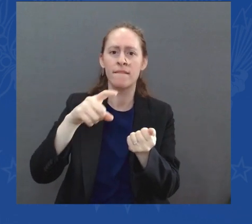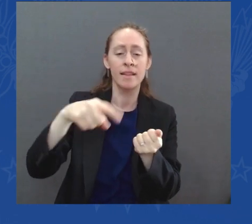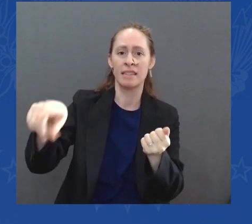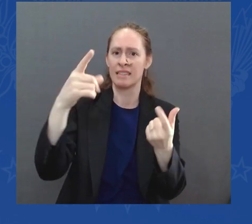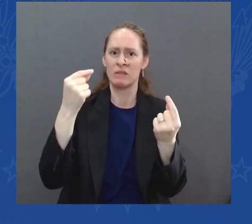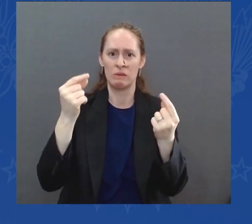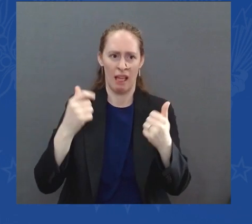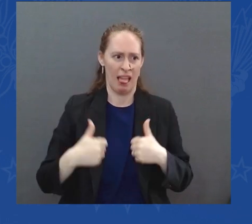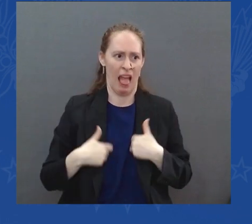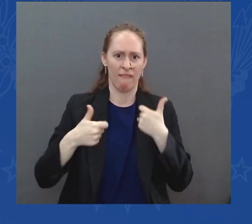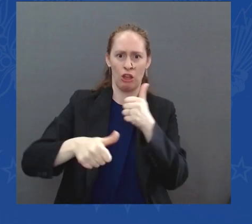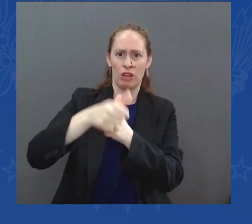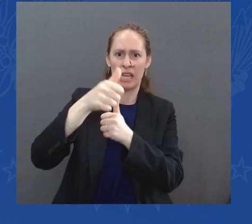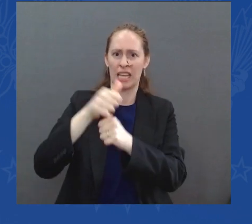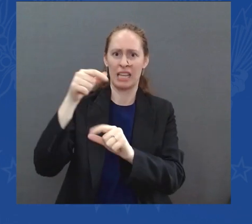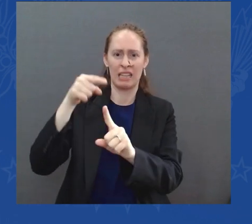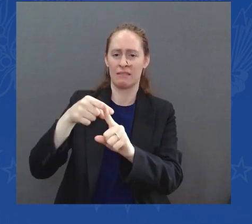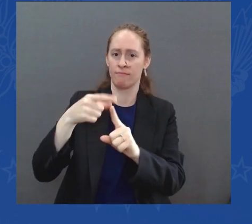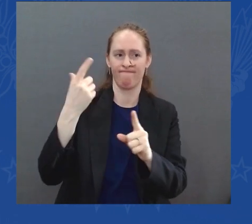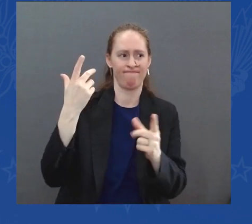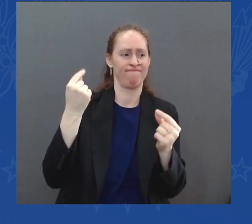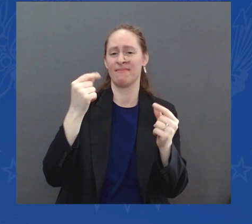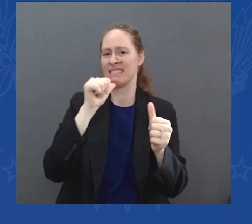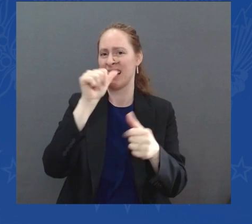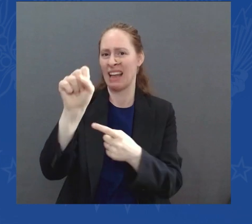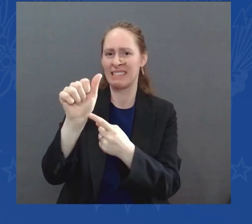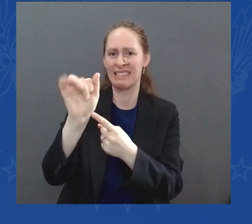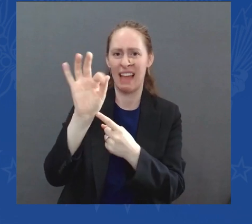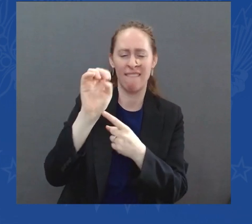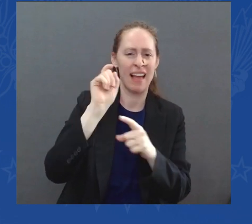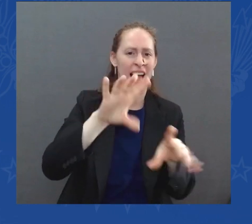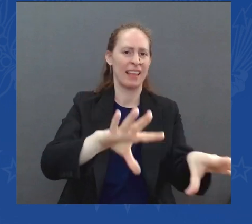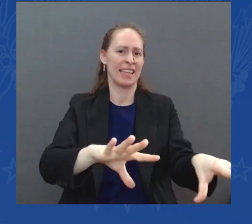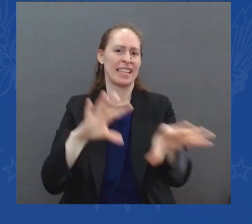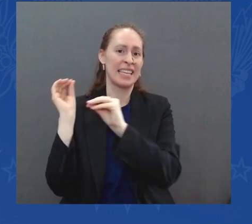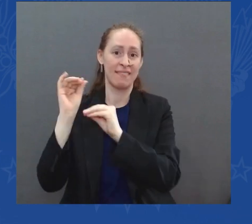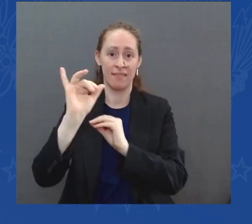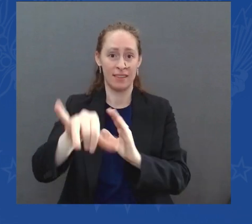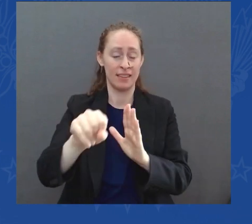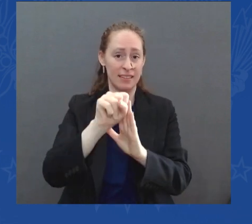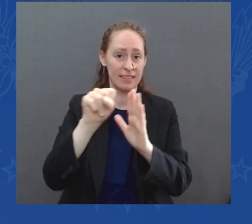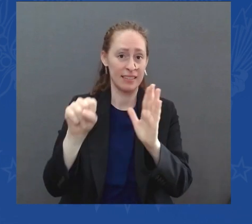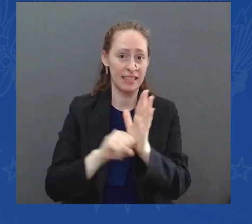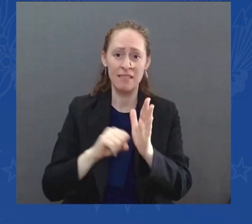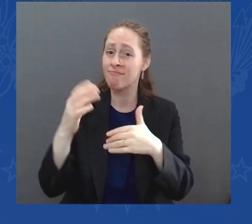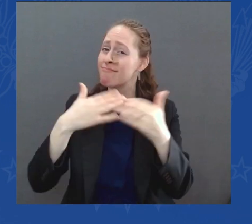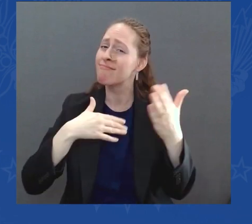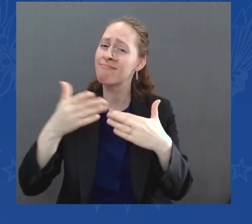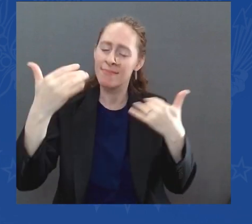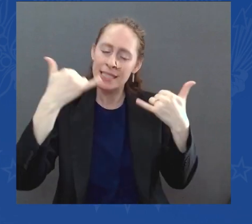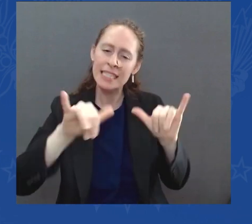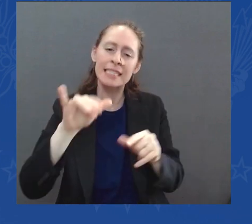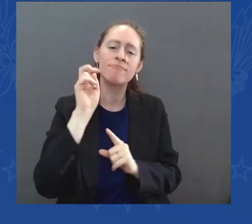and Great Britain about the violence and terror of lynching, she eventually settled in Chicago,